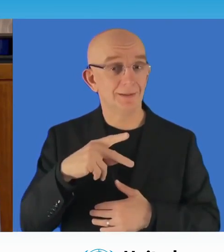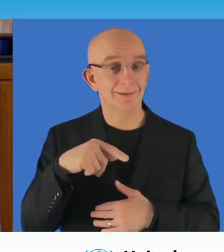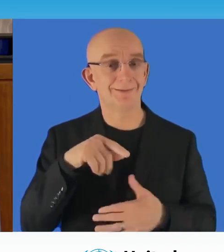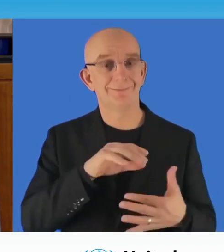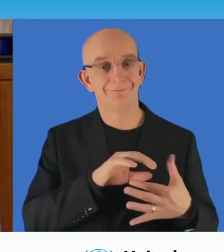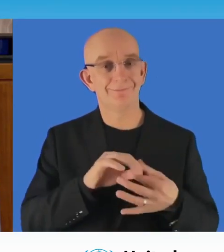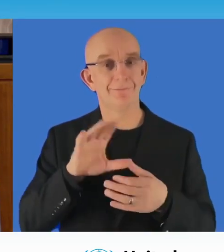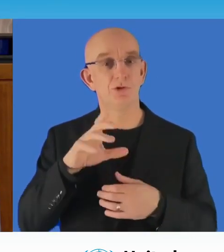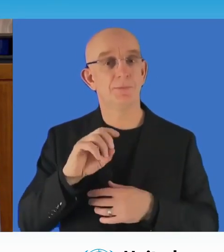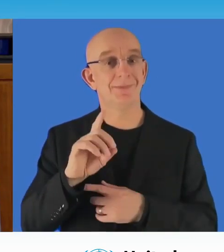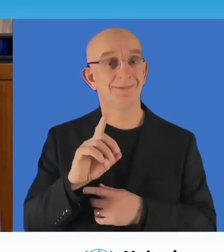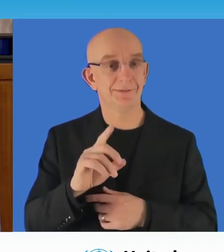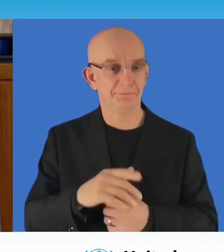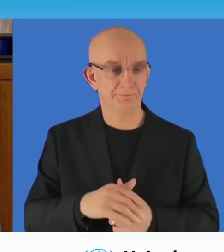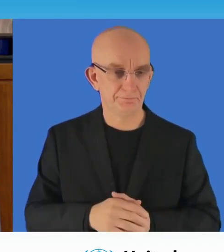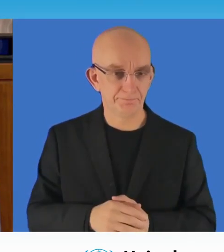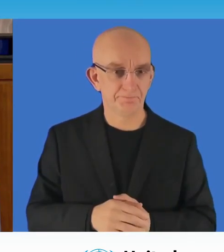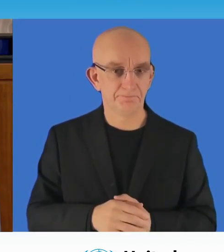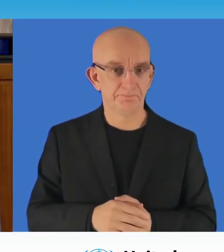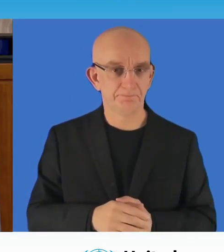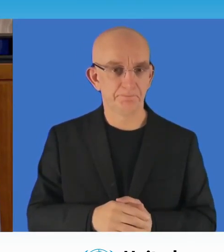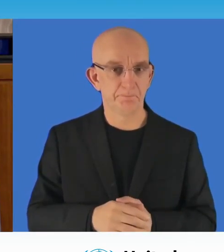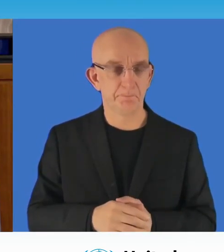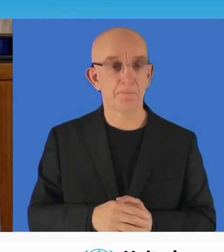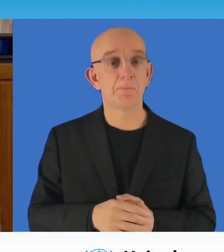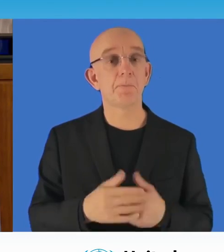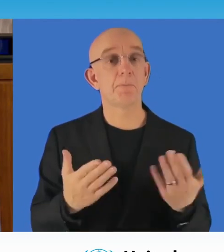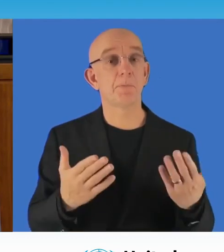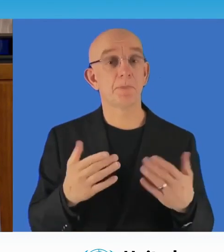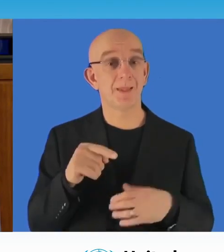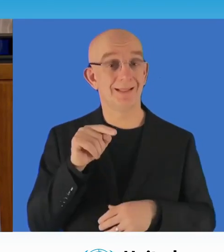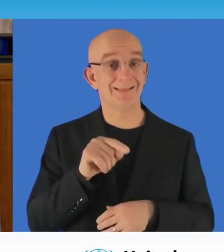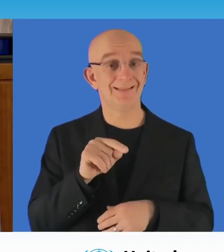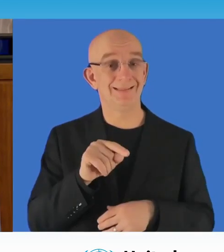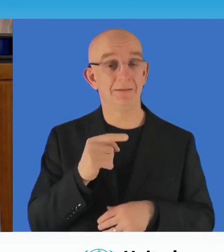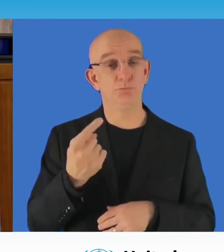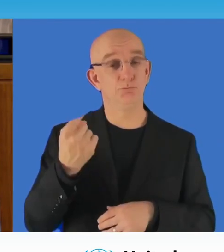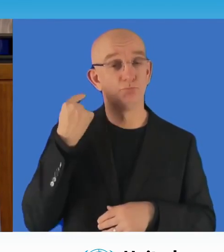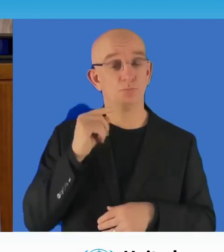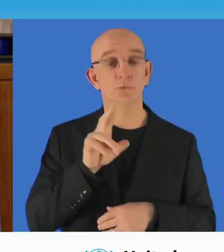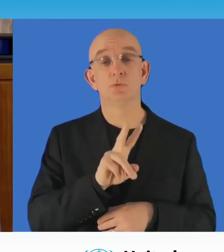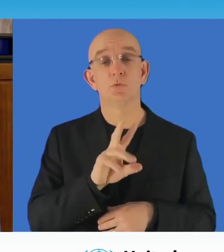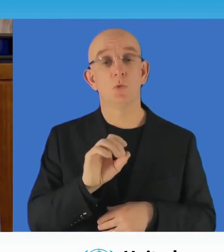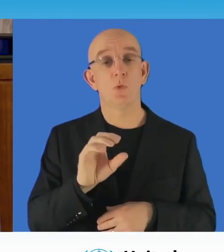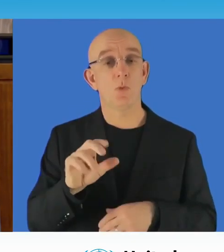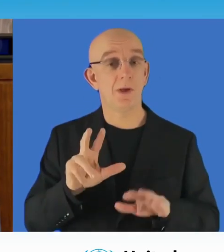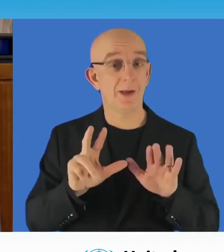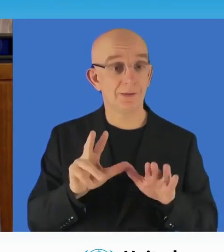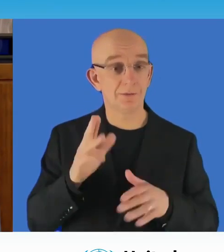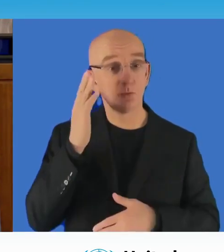Republic of Korea has respected the fundamental principle of their convention and has made stady